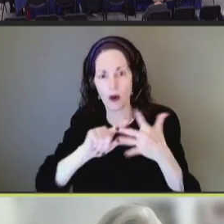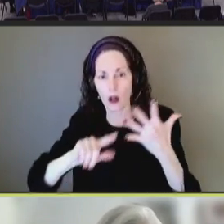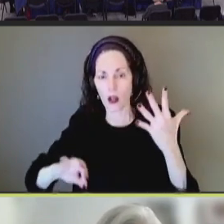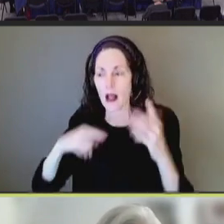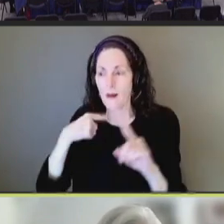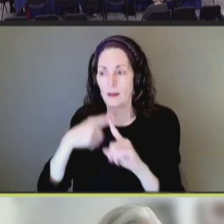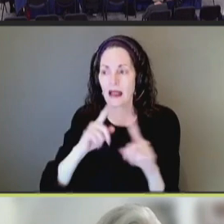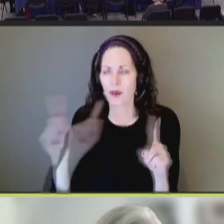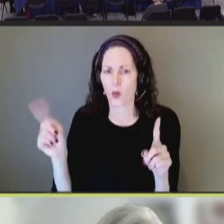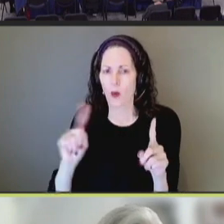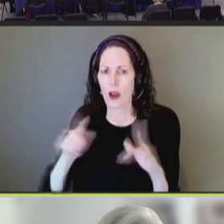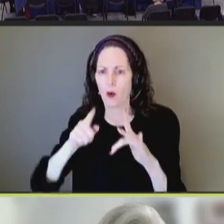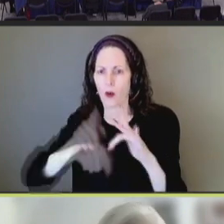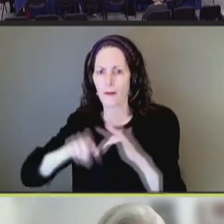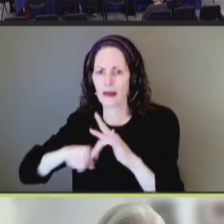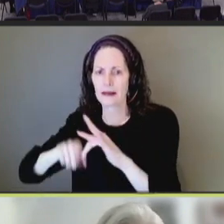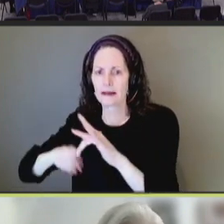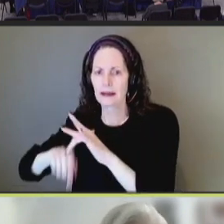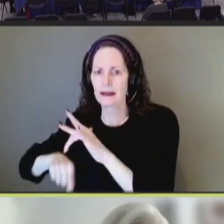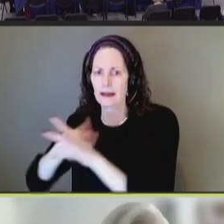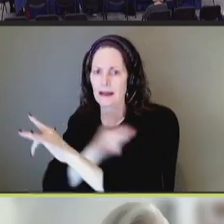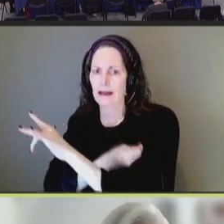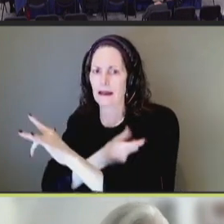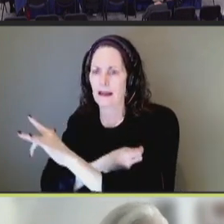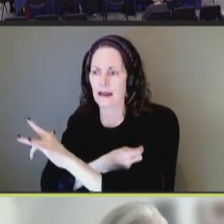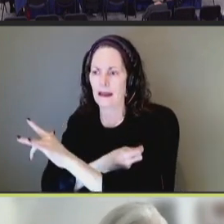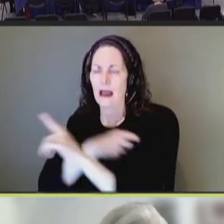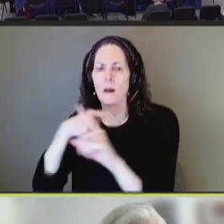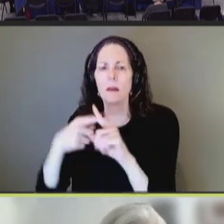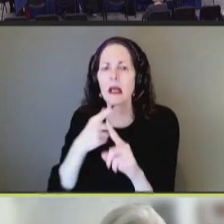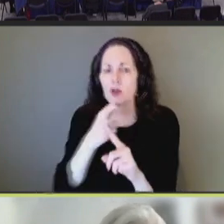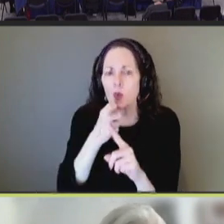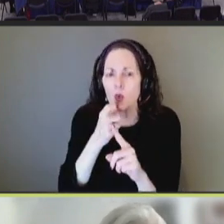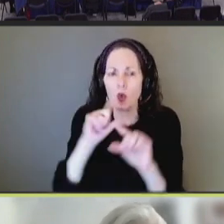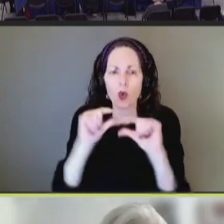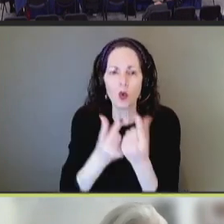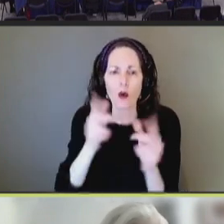as well as characteristics of populations with lower or high vaccination coverage.